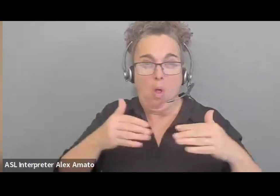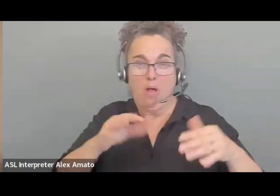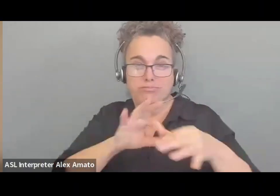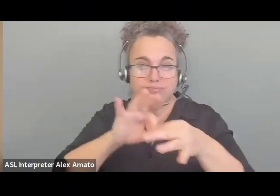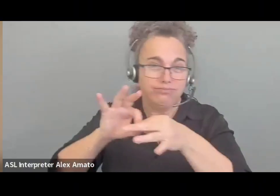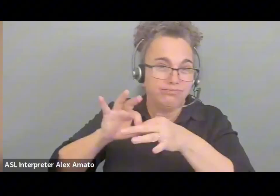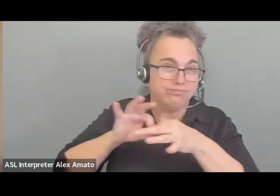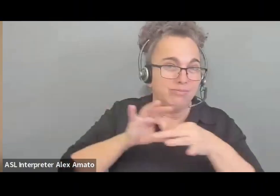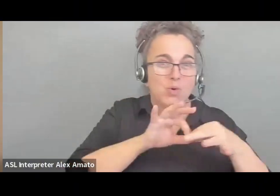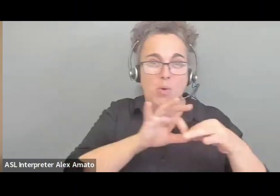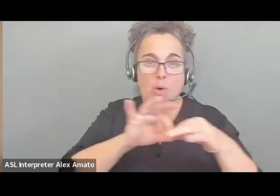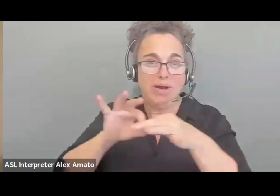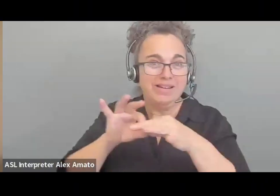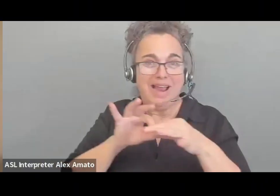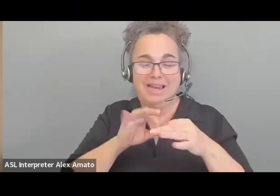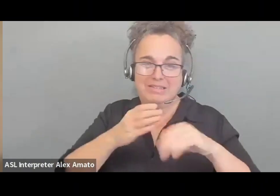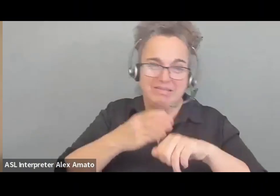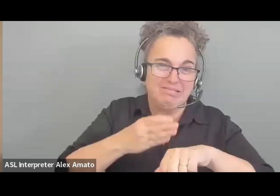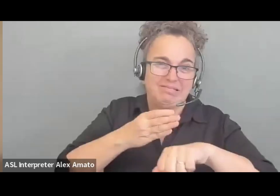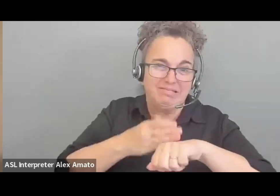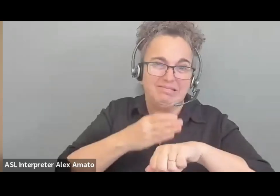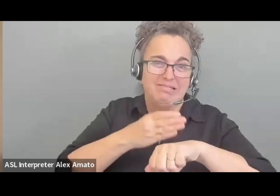And, you know, Jordan's organization has, has been